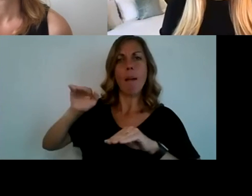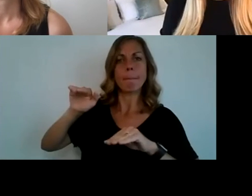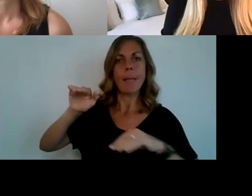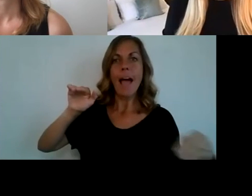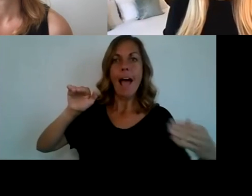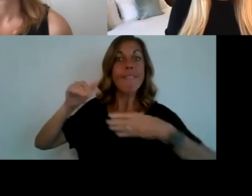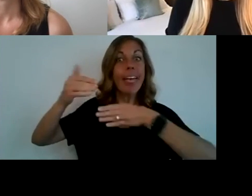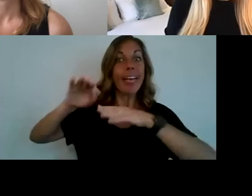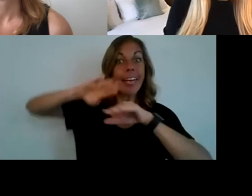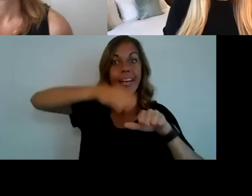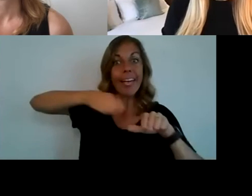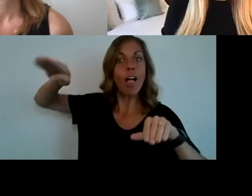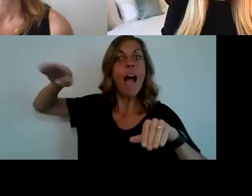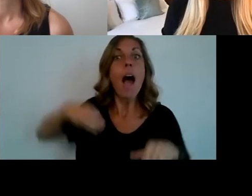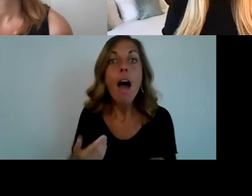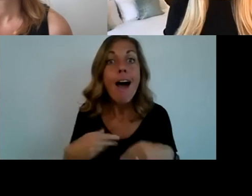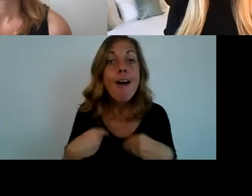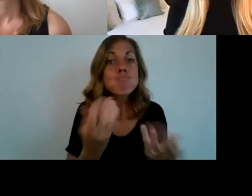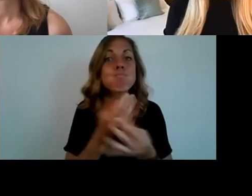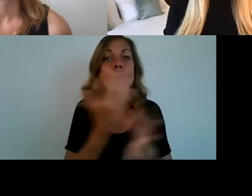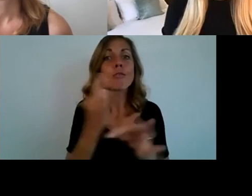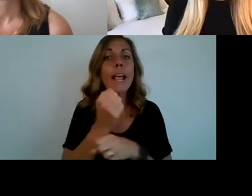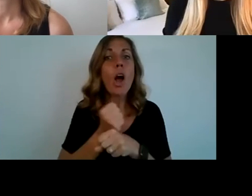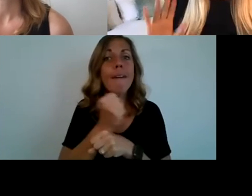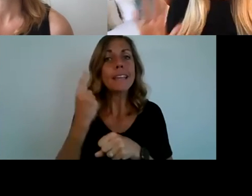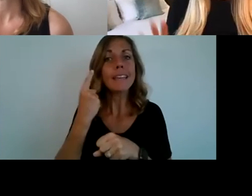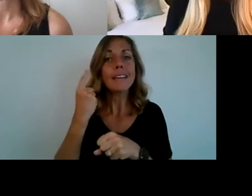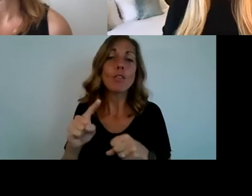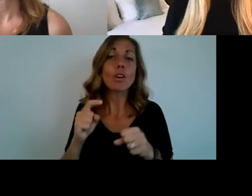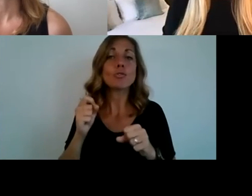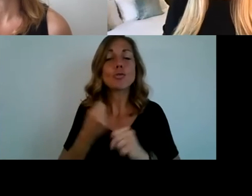to all of our front-line workers and neighbors to create a little bit of community, safely.